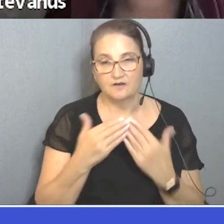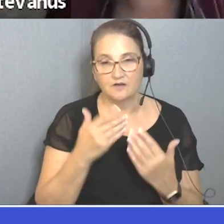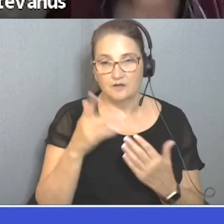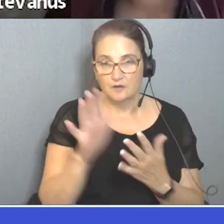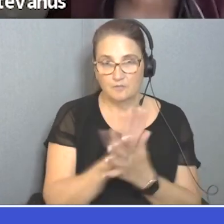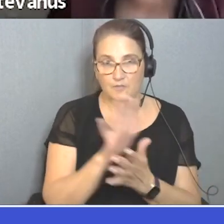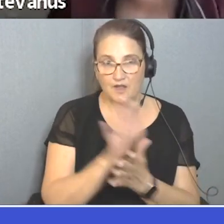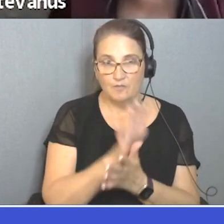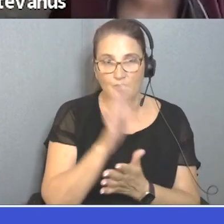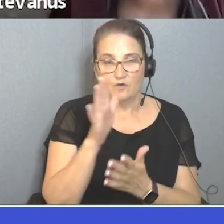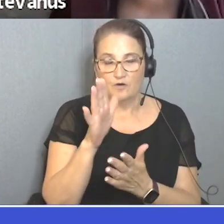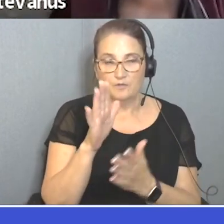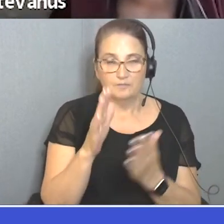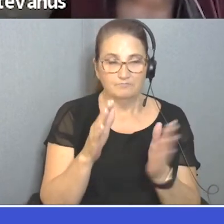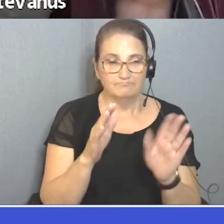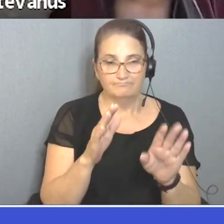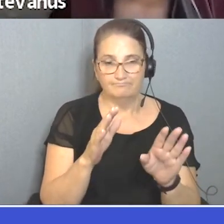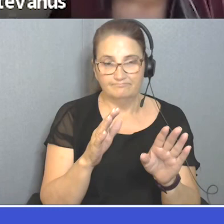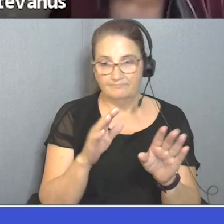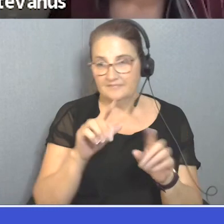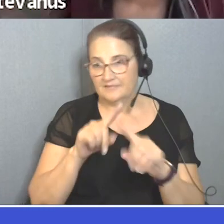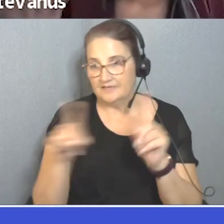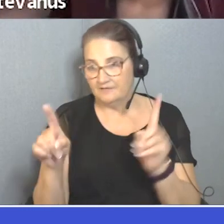great. So on a sheet of paper, it can be the